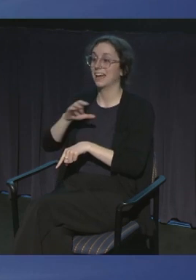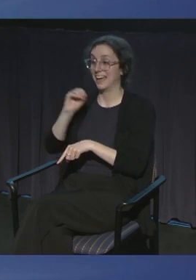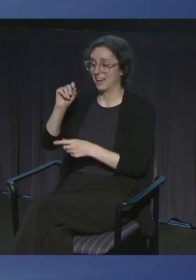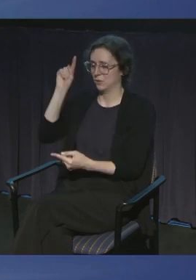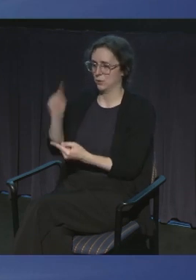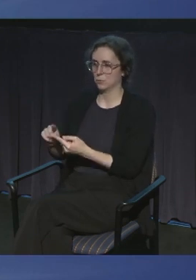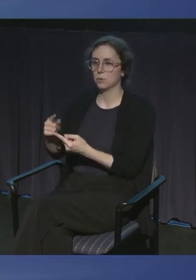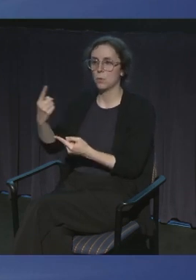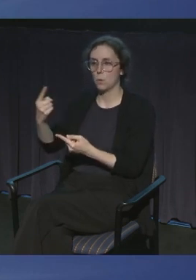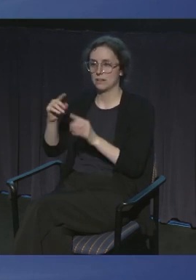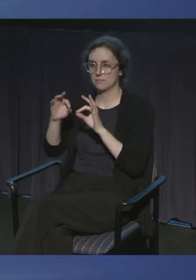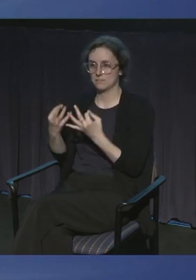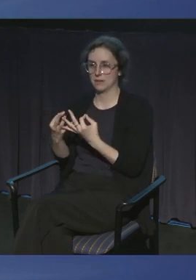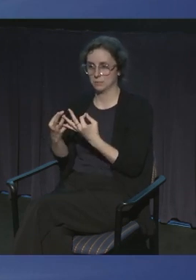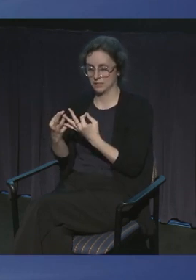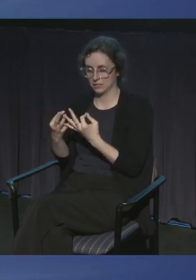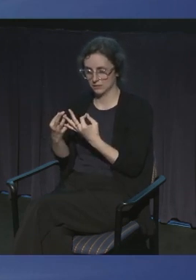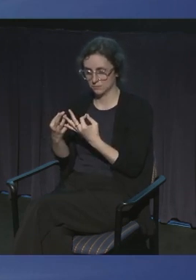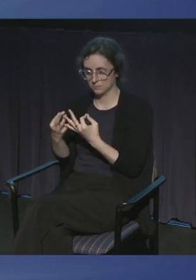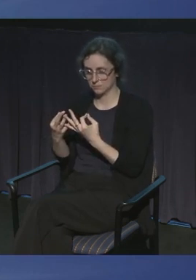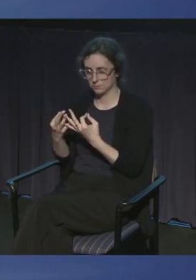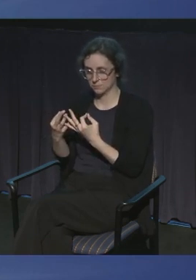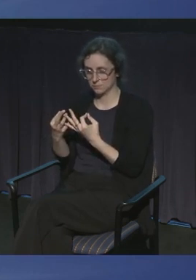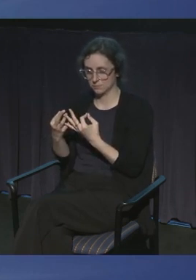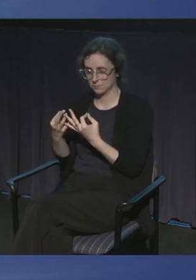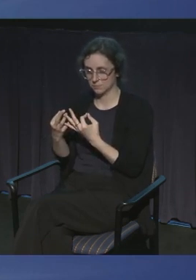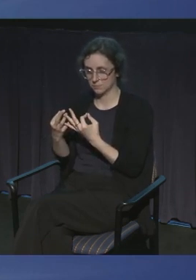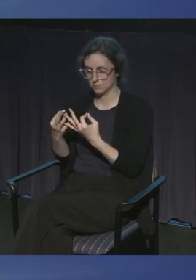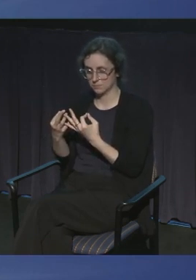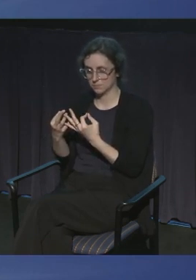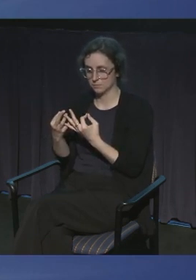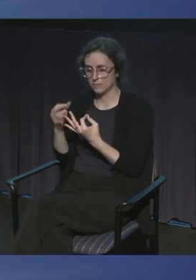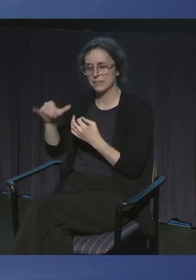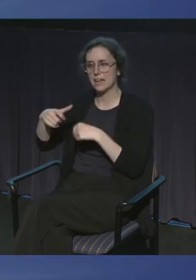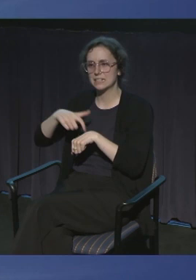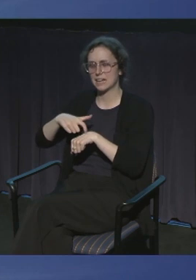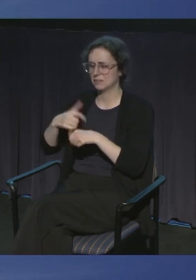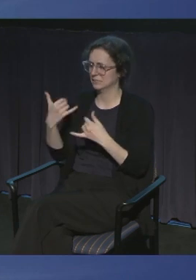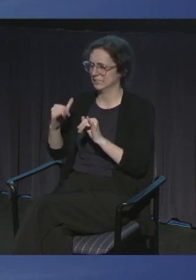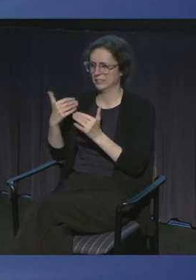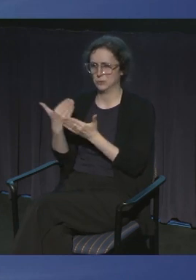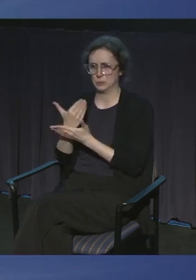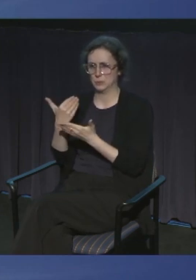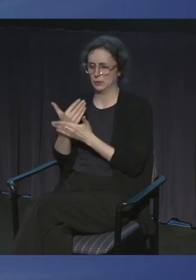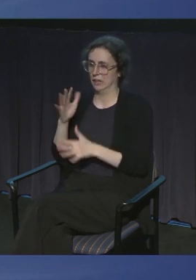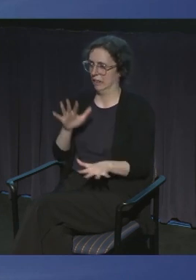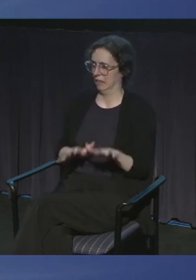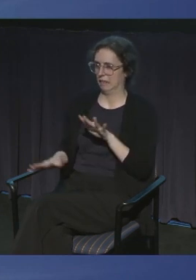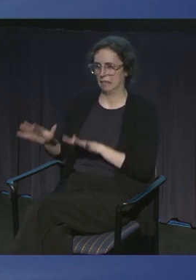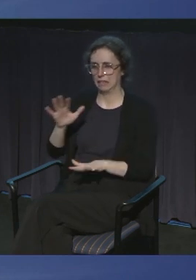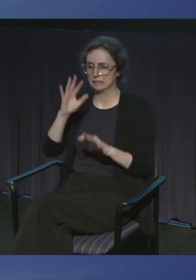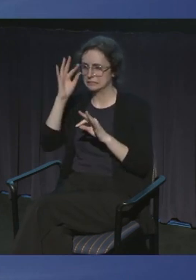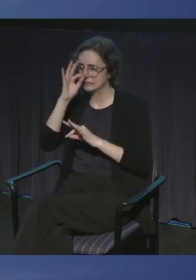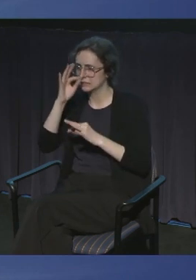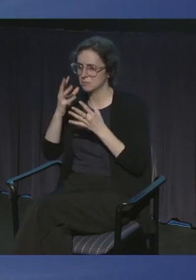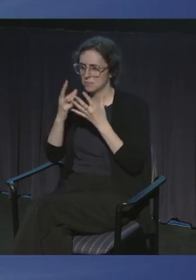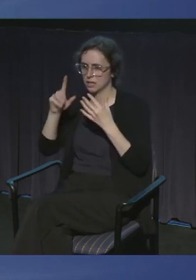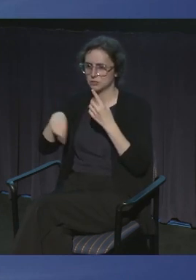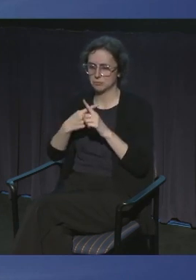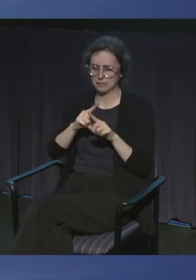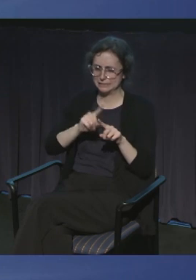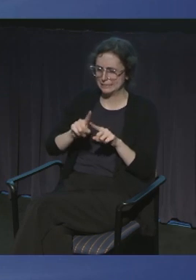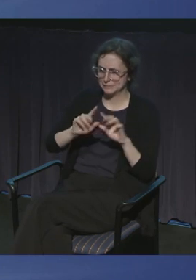AND DOWN TO ONE FAMILY.WE DID